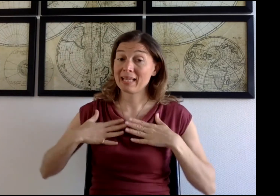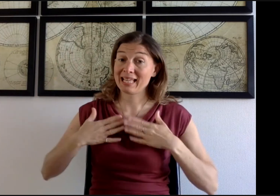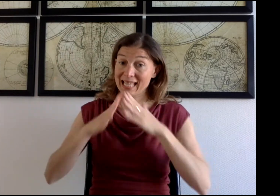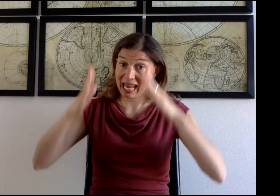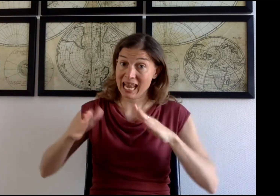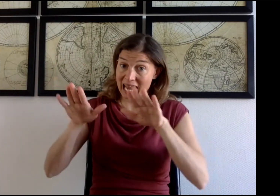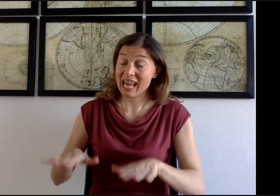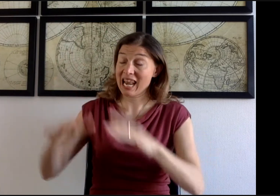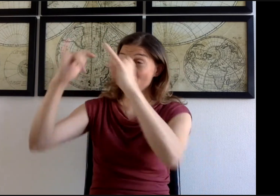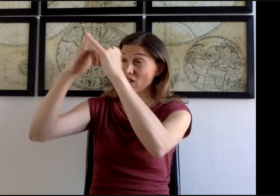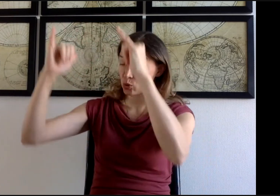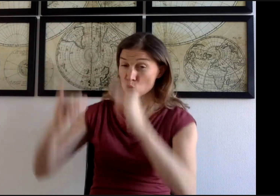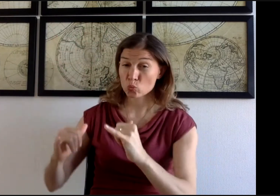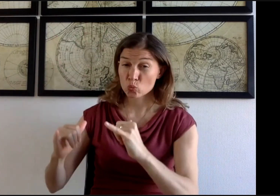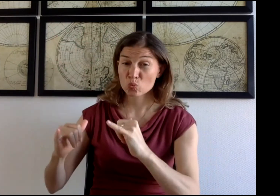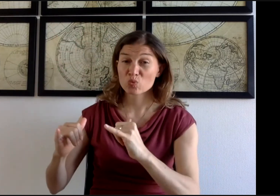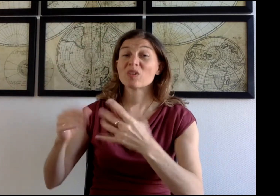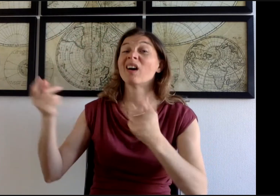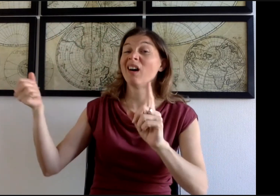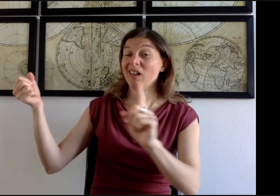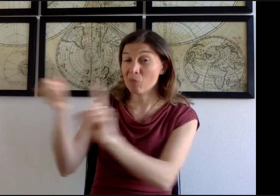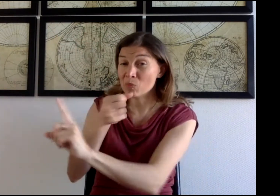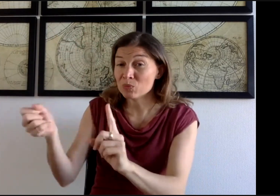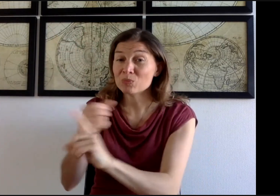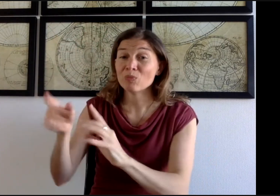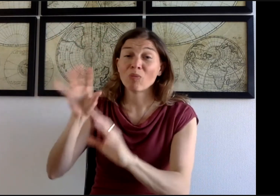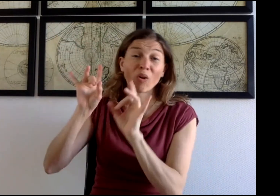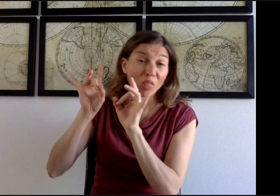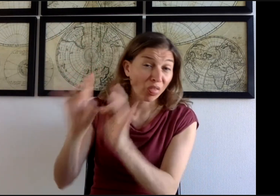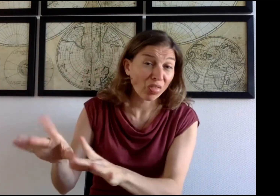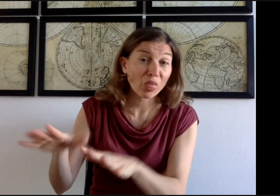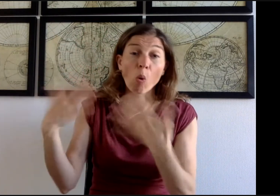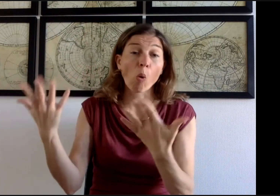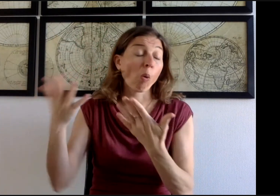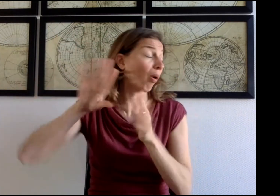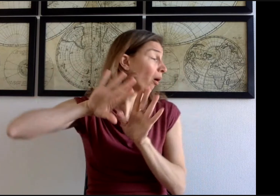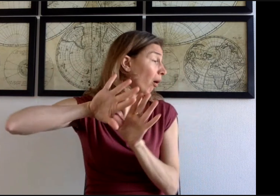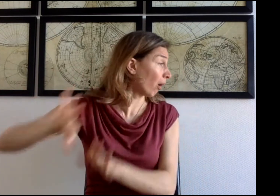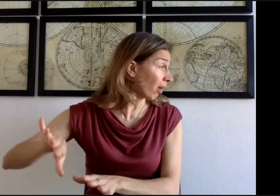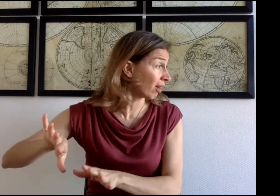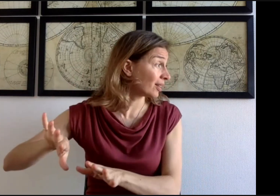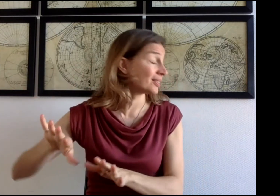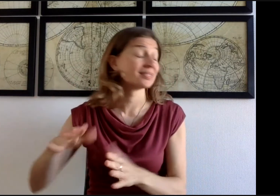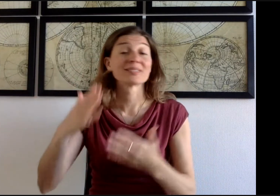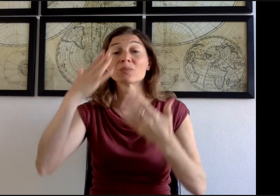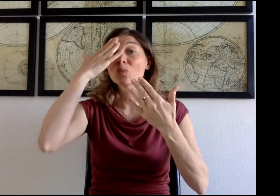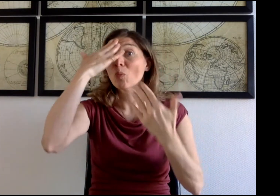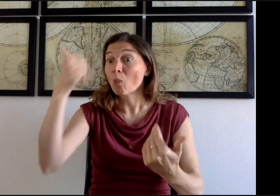or neglect as visits are restricted and supervision of families or support network are lacking.